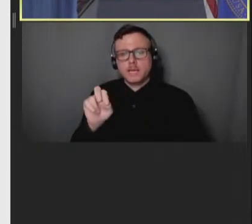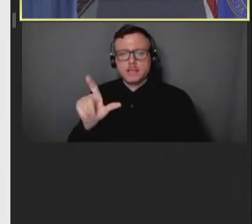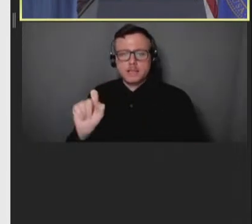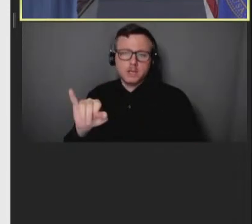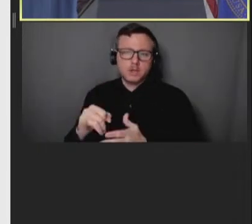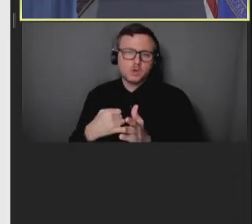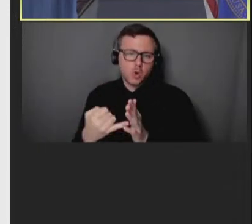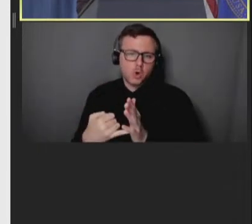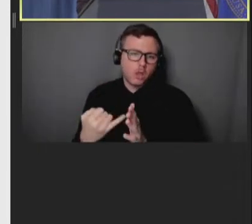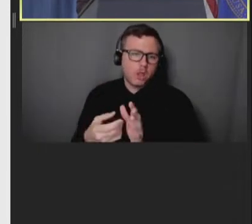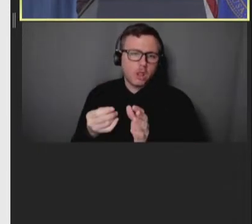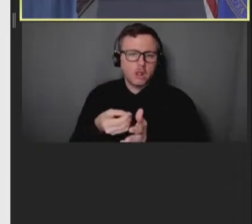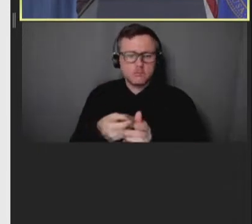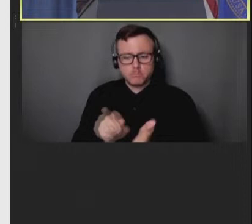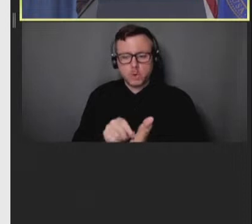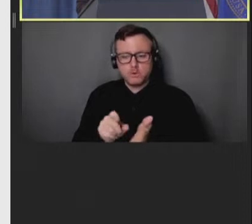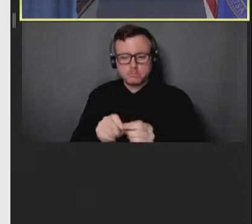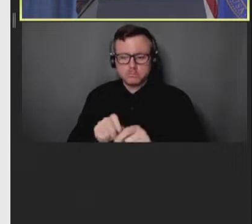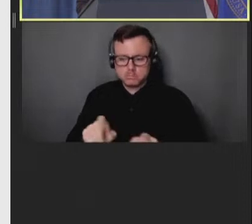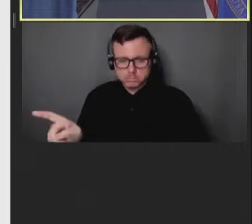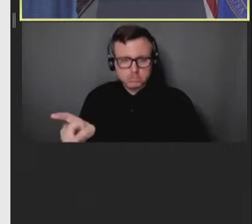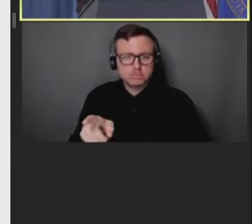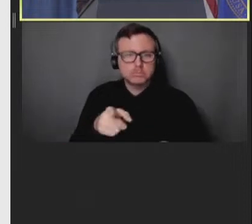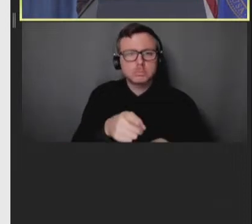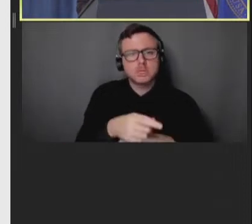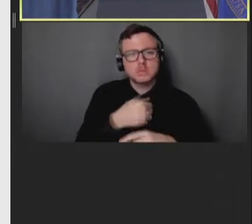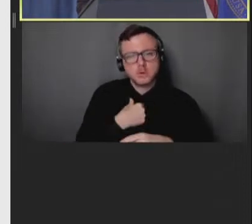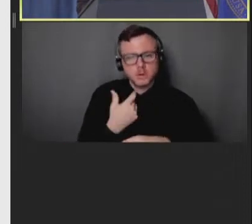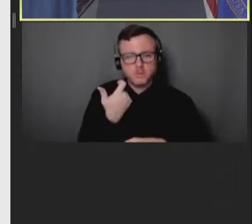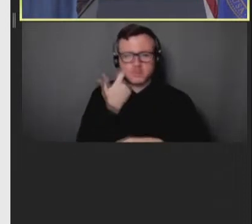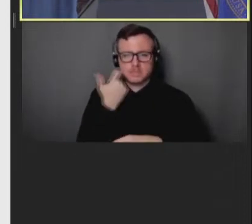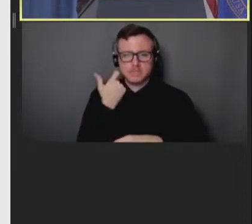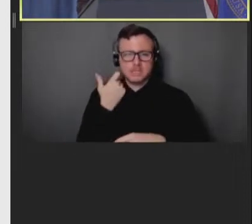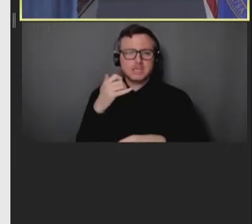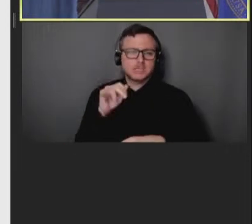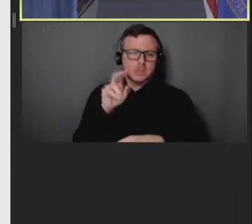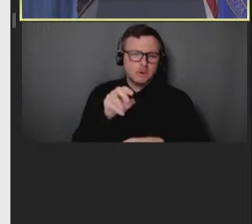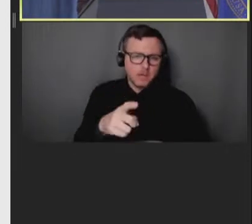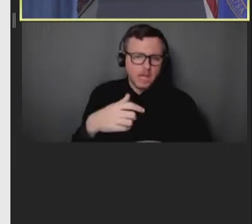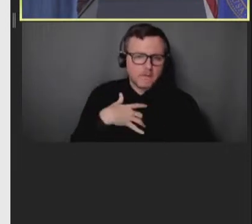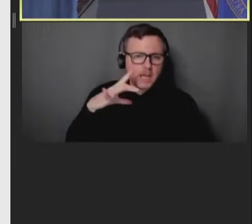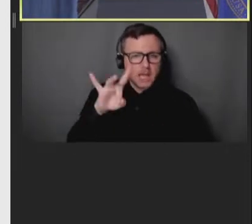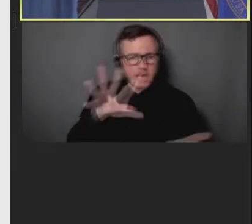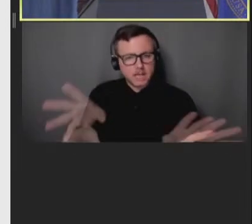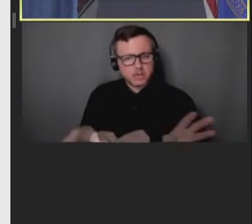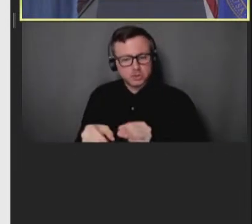group, and looking at a bivalent group that received the ancestral strain and the beta strain.